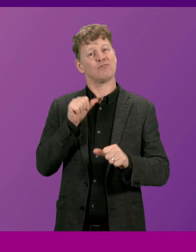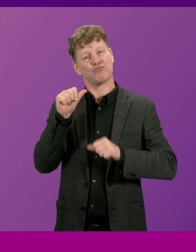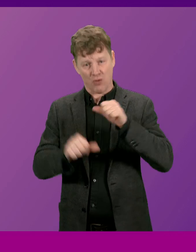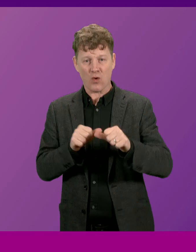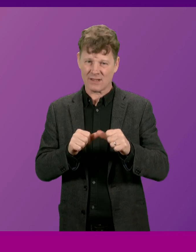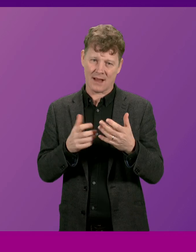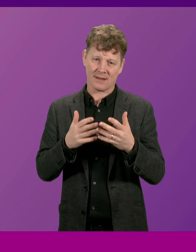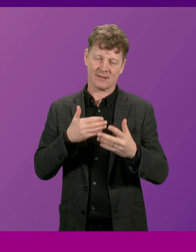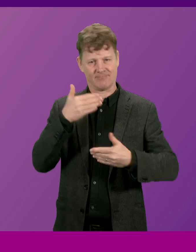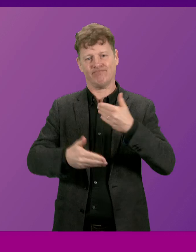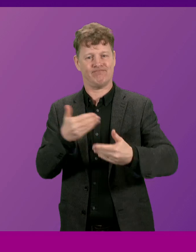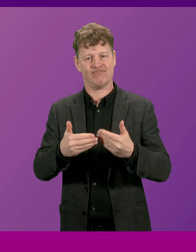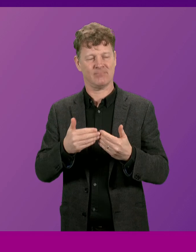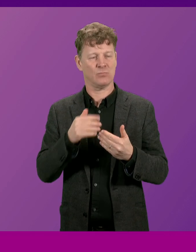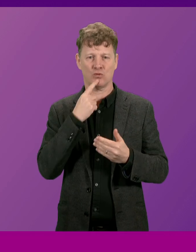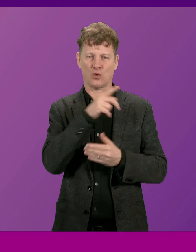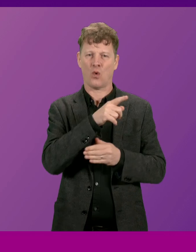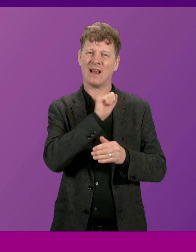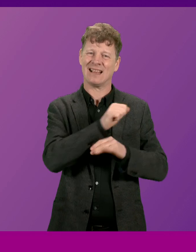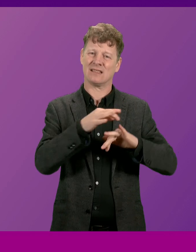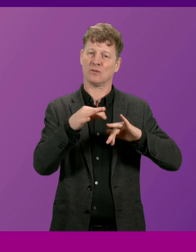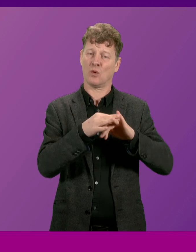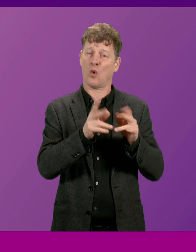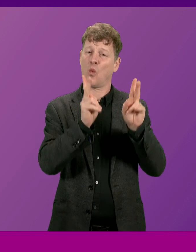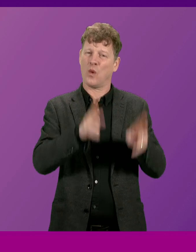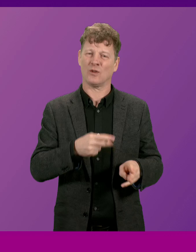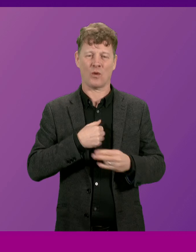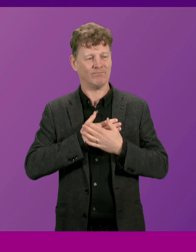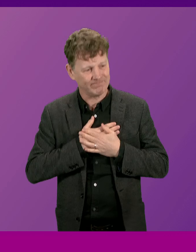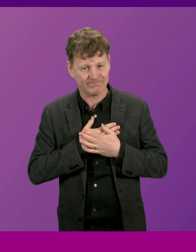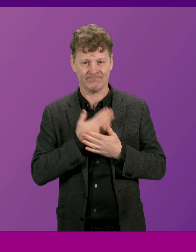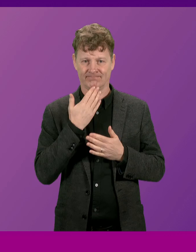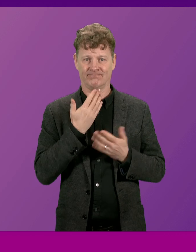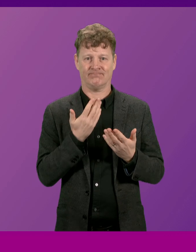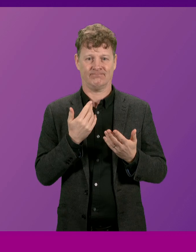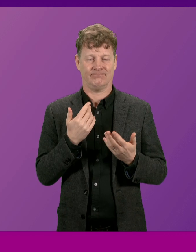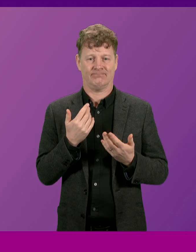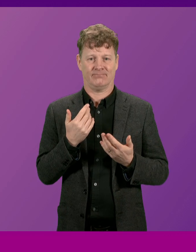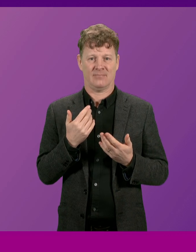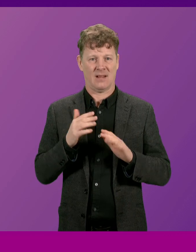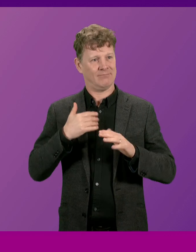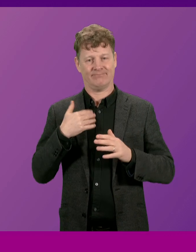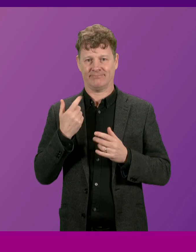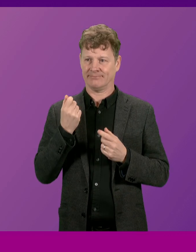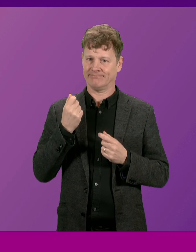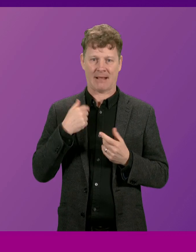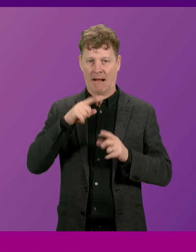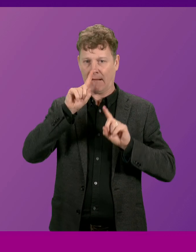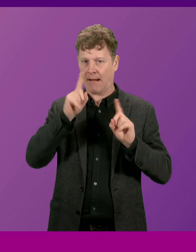I extend my sympathies to Mrs Rollinson on her loss. I cannot comprehend how she will be feeling.